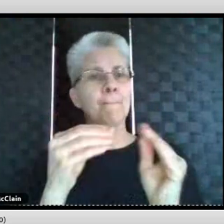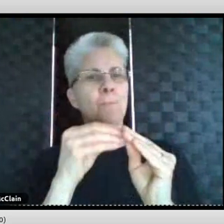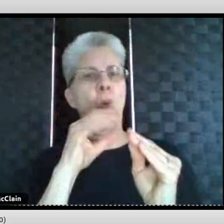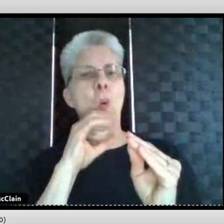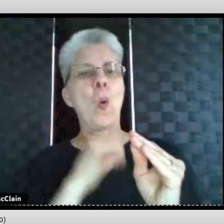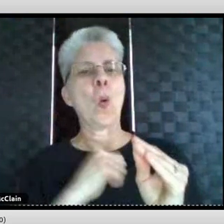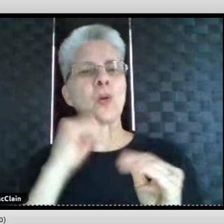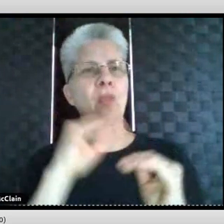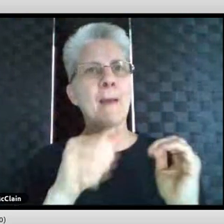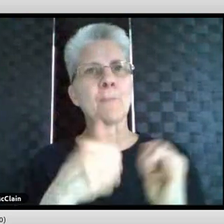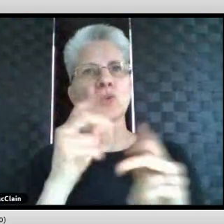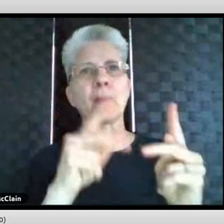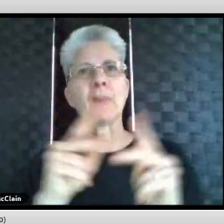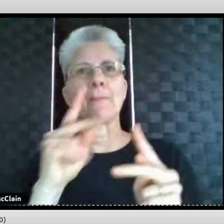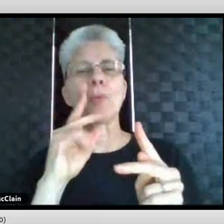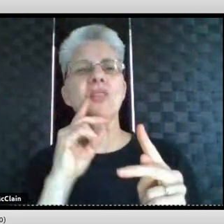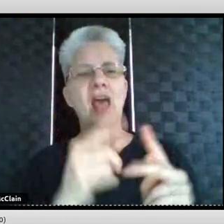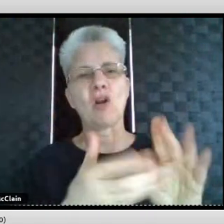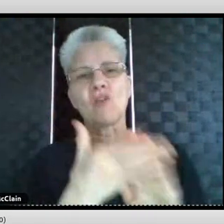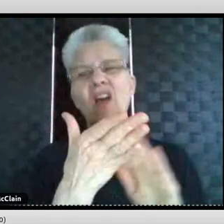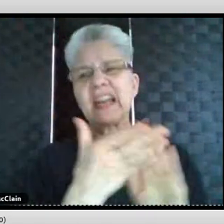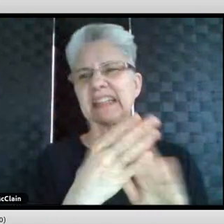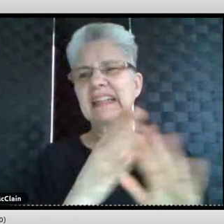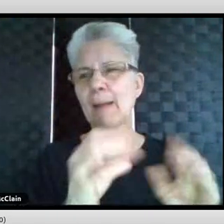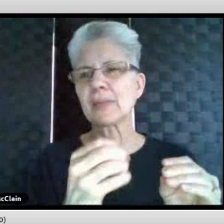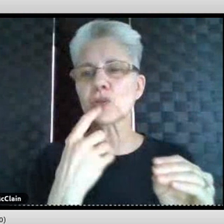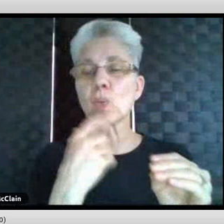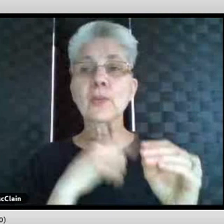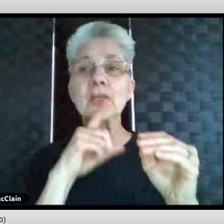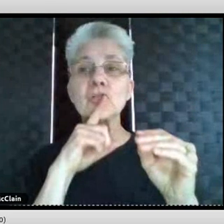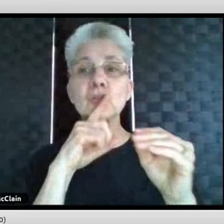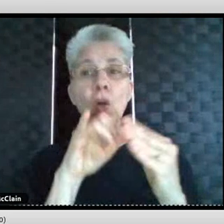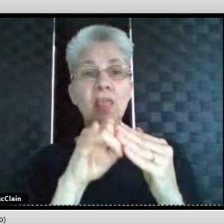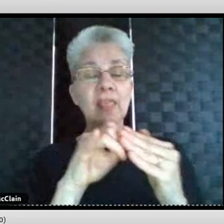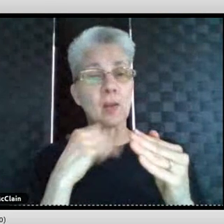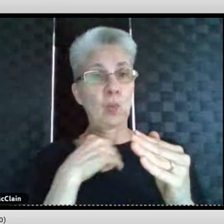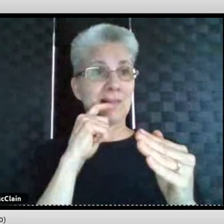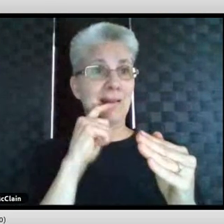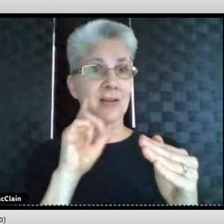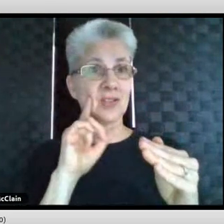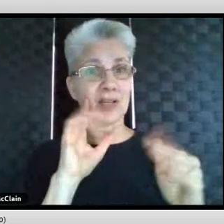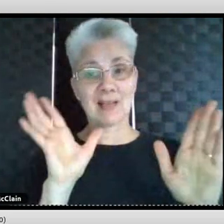than most of the people on the head and body. Does that make sense? So we need to make sure that we're not just limiting that